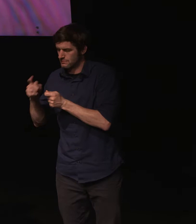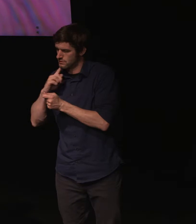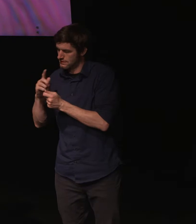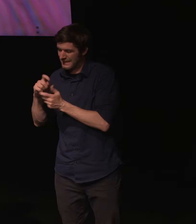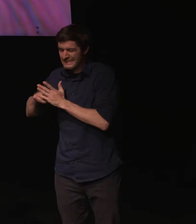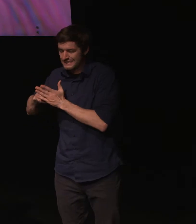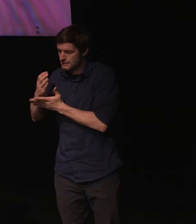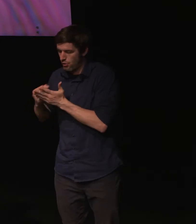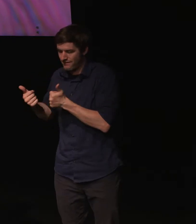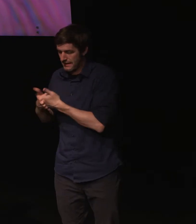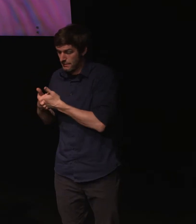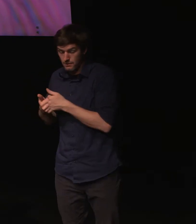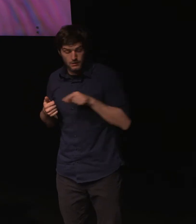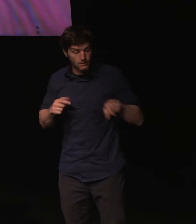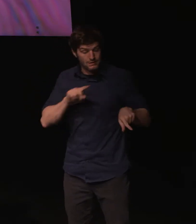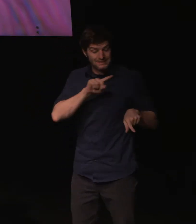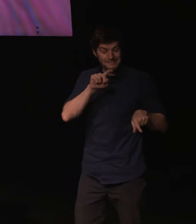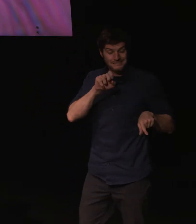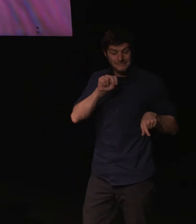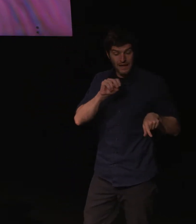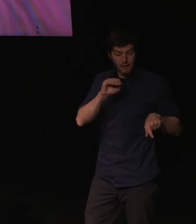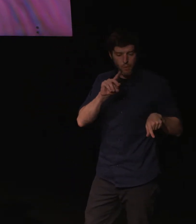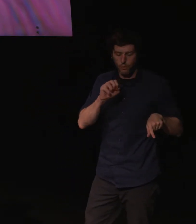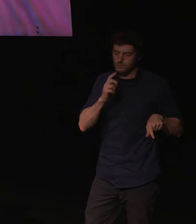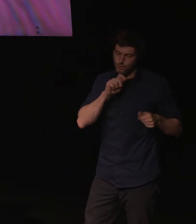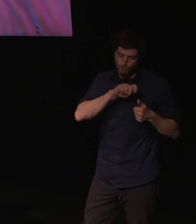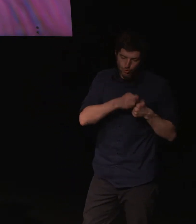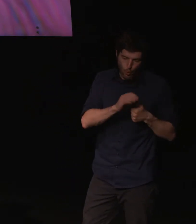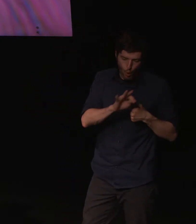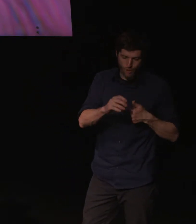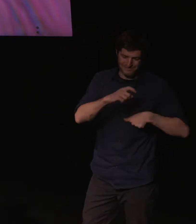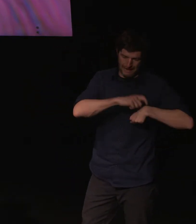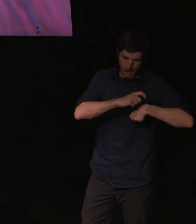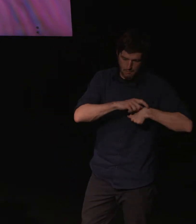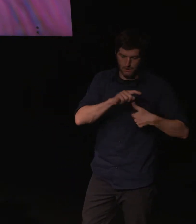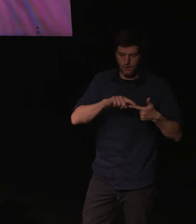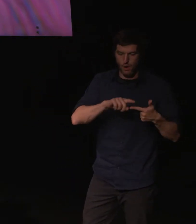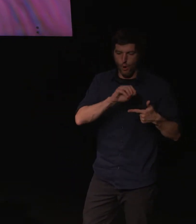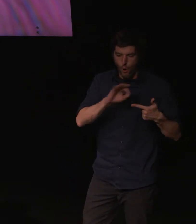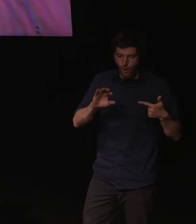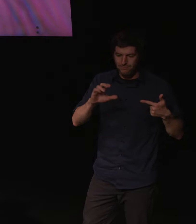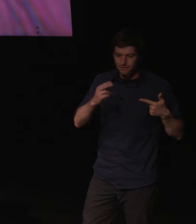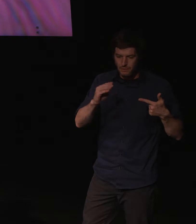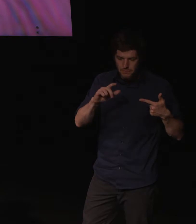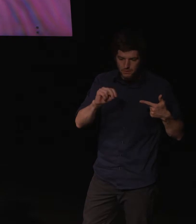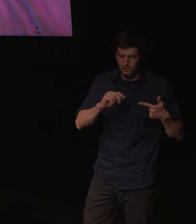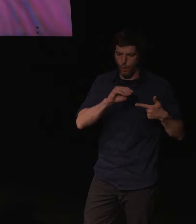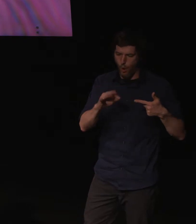Turns off the chameleon, turns off all of that. You can sit back and you can chill. Well, what else did we do?